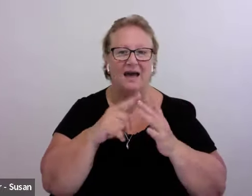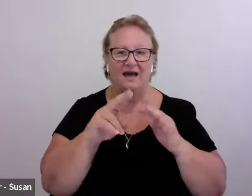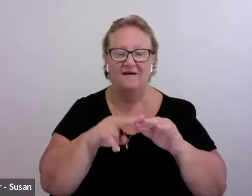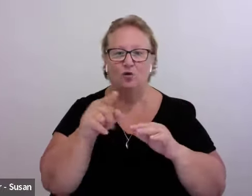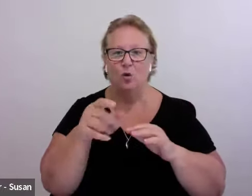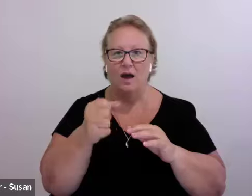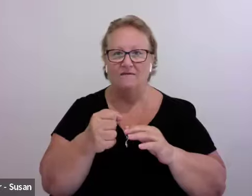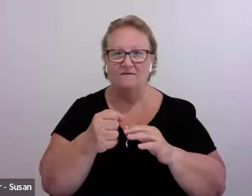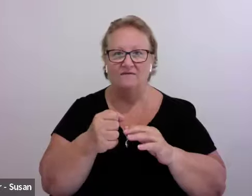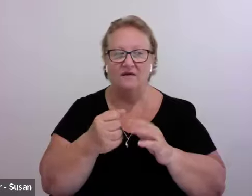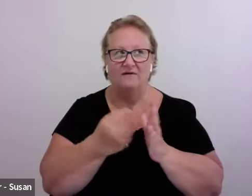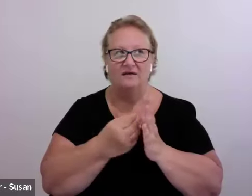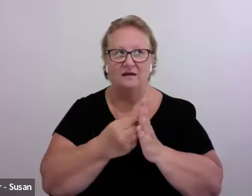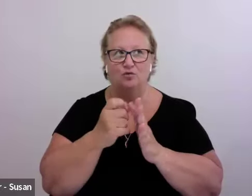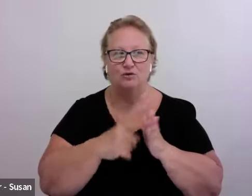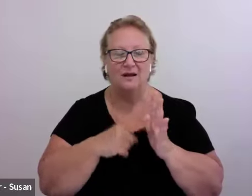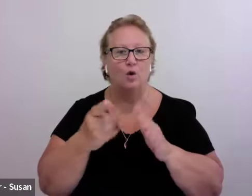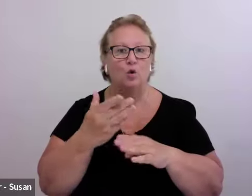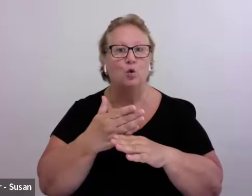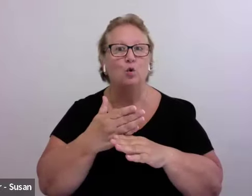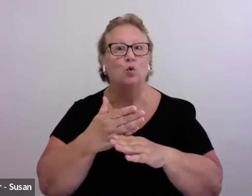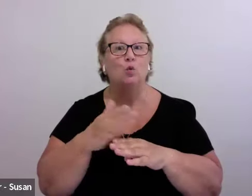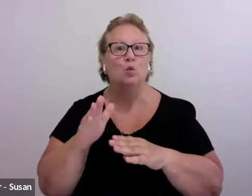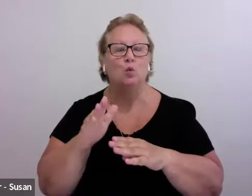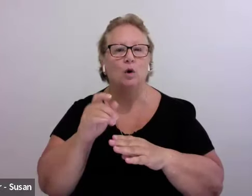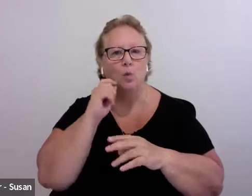funded project it's not about co-funding an existing